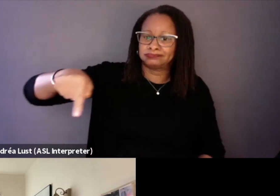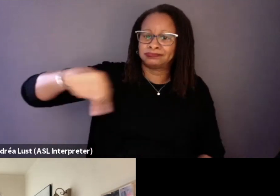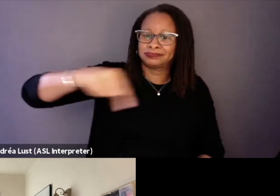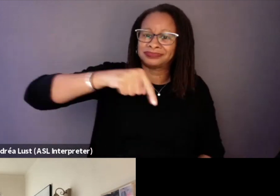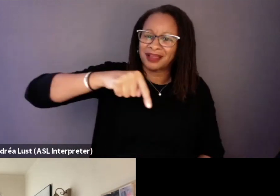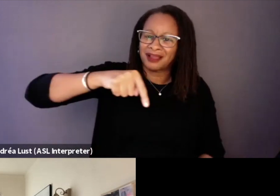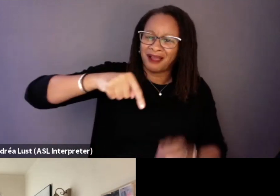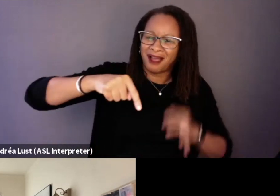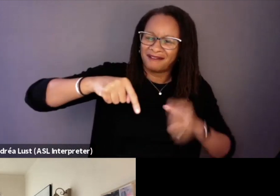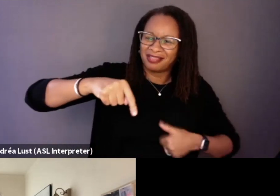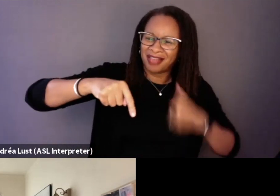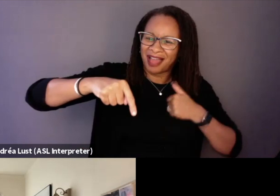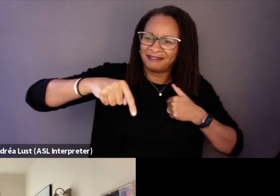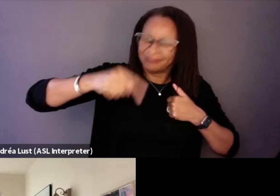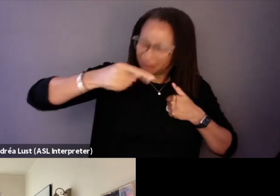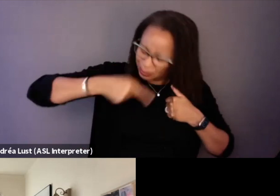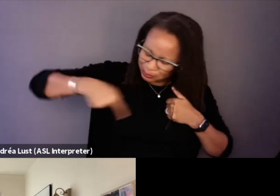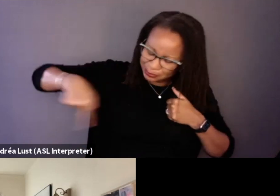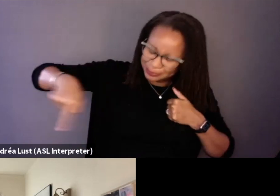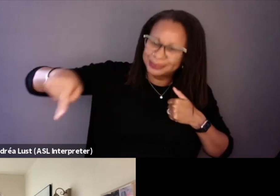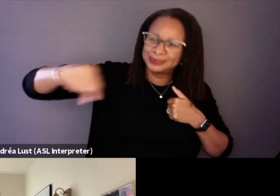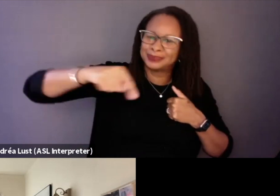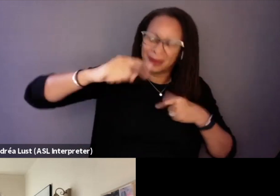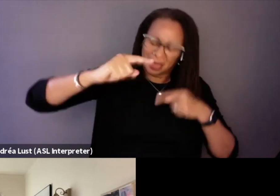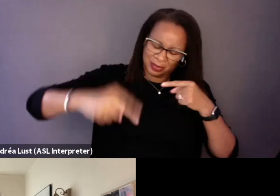and the circularity, even off the trade itself,